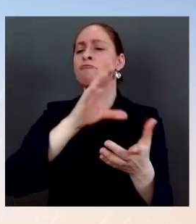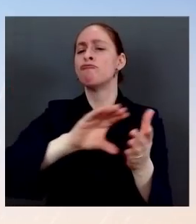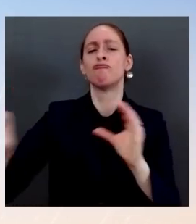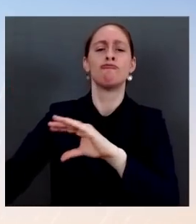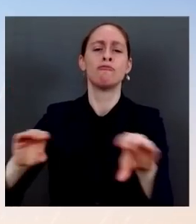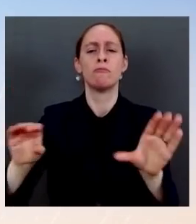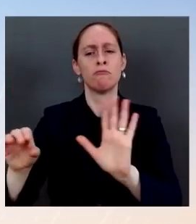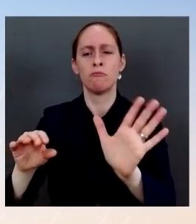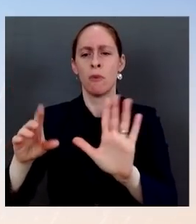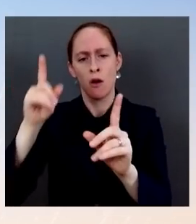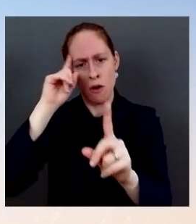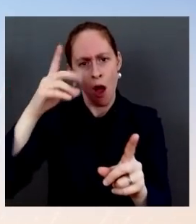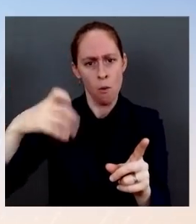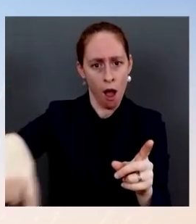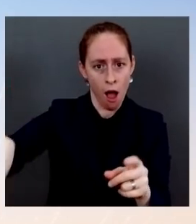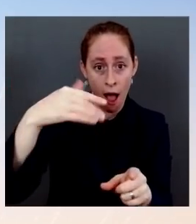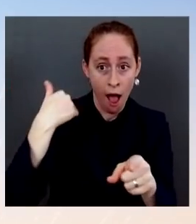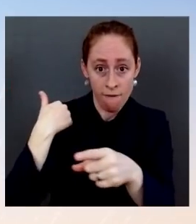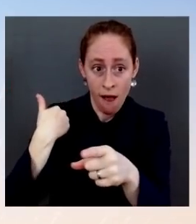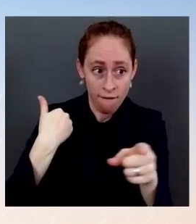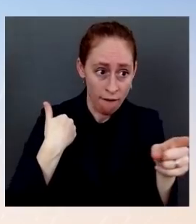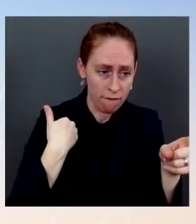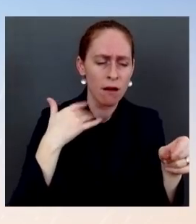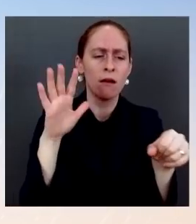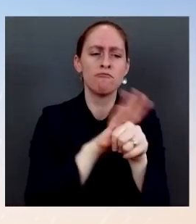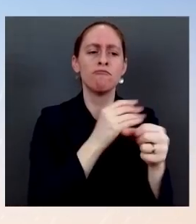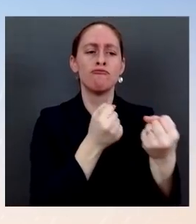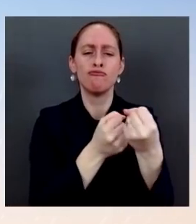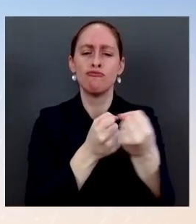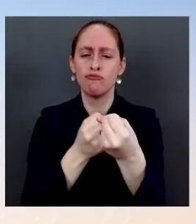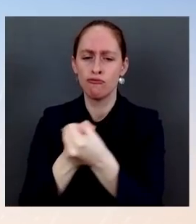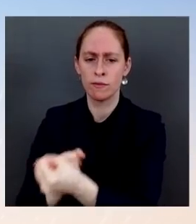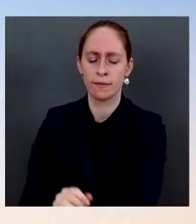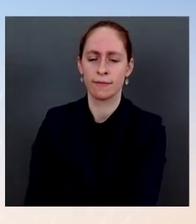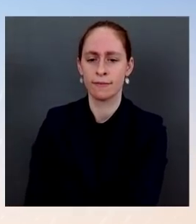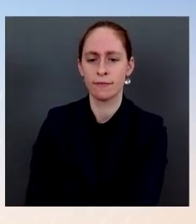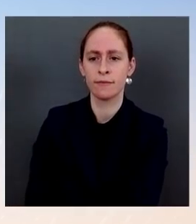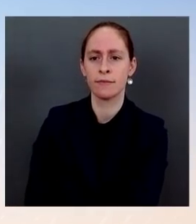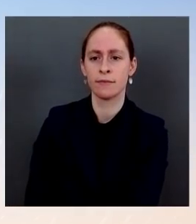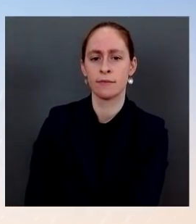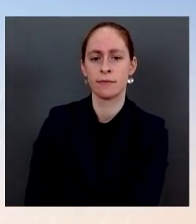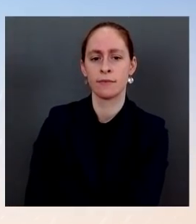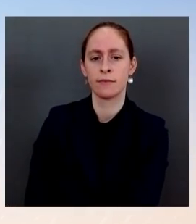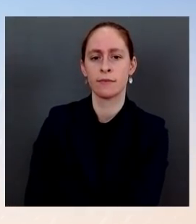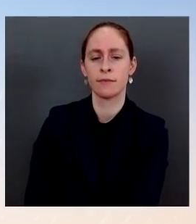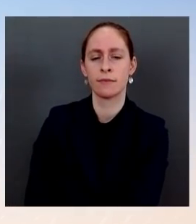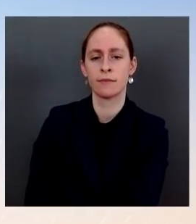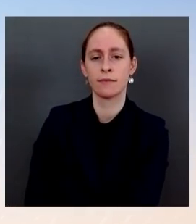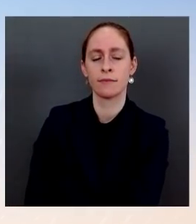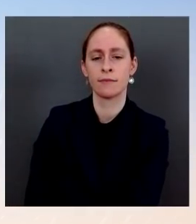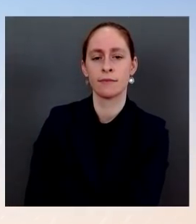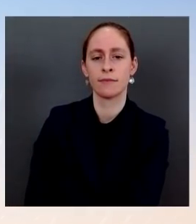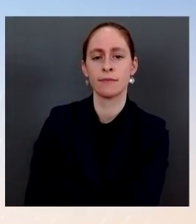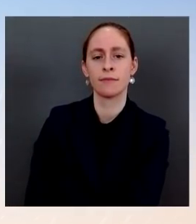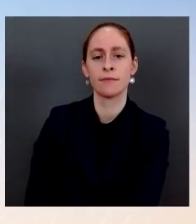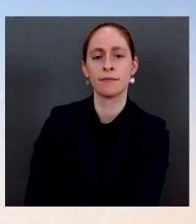on the filibuster. And I want to -- I'm curious how the White House is going to deal with the slippery slope issue. We obviously already sidestepped the filibuster